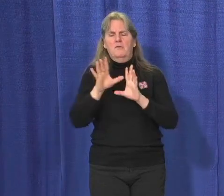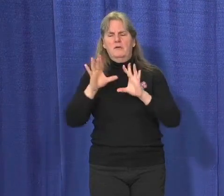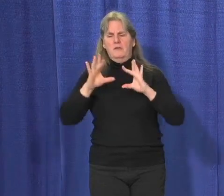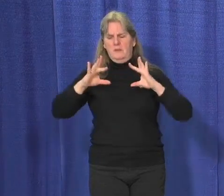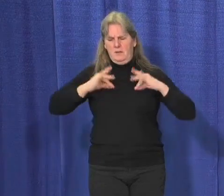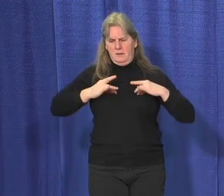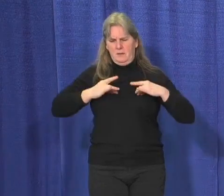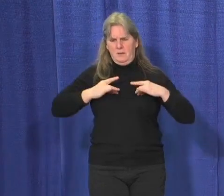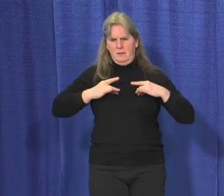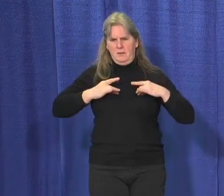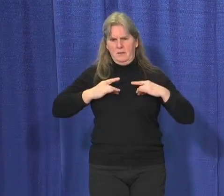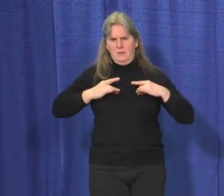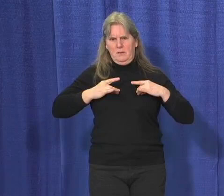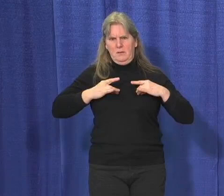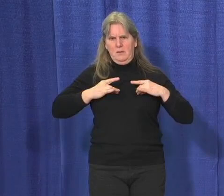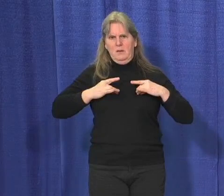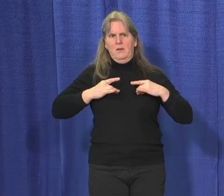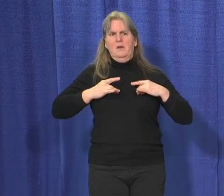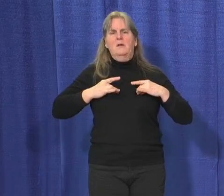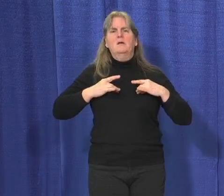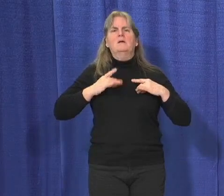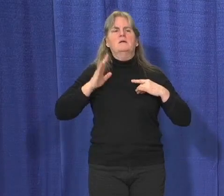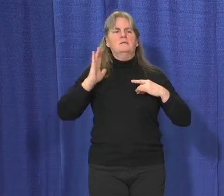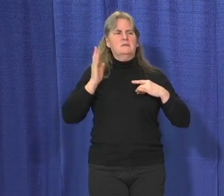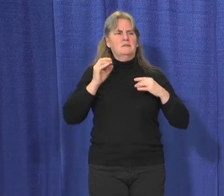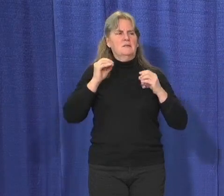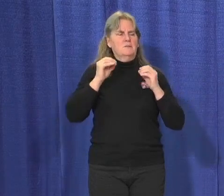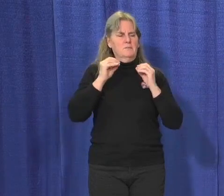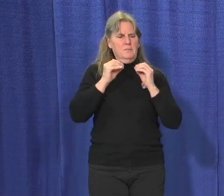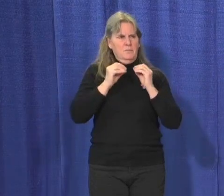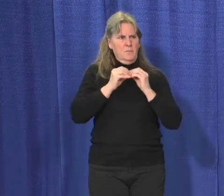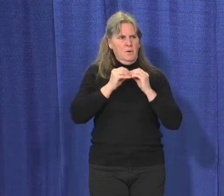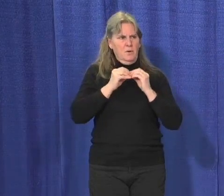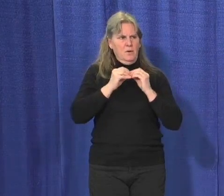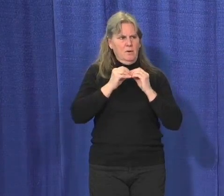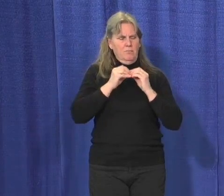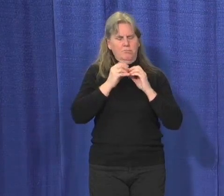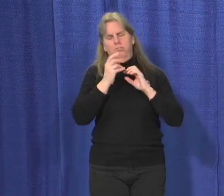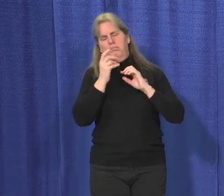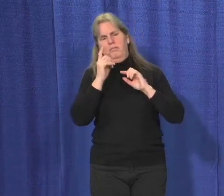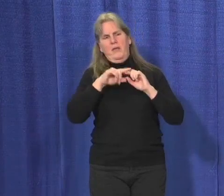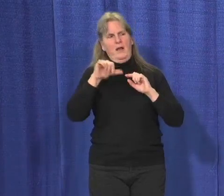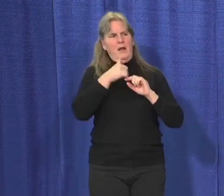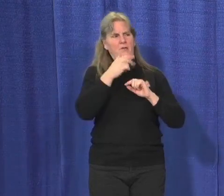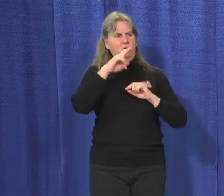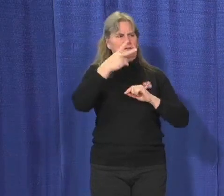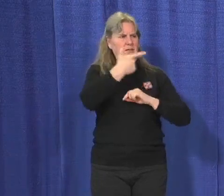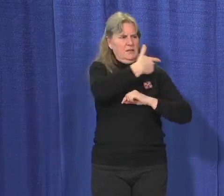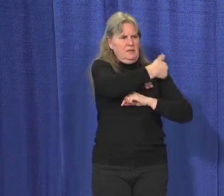expected or exposed are have a much stronger and intense reactions.